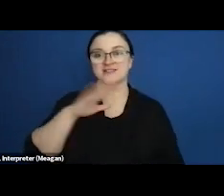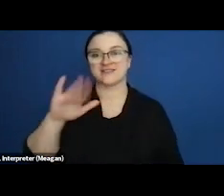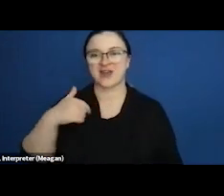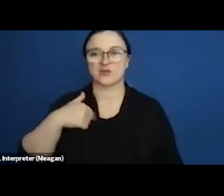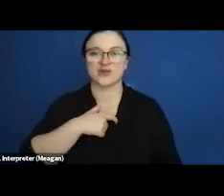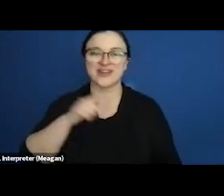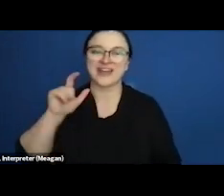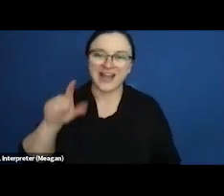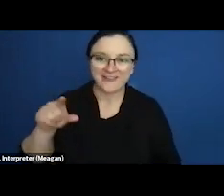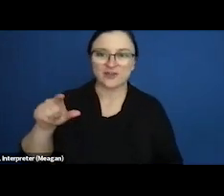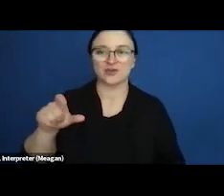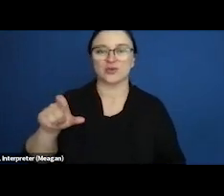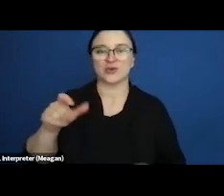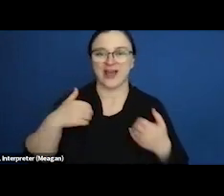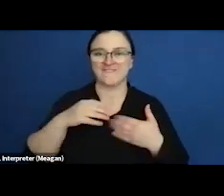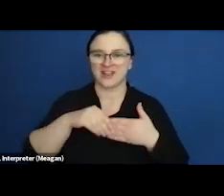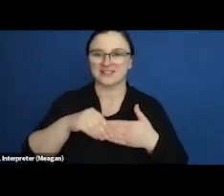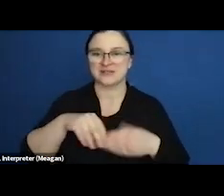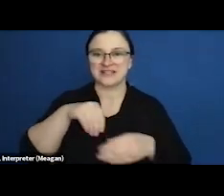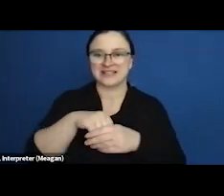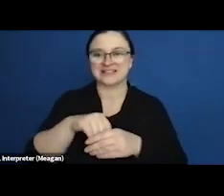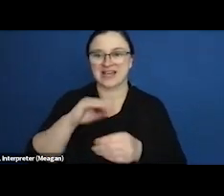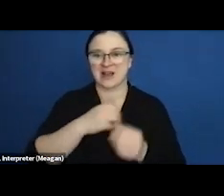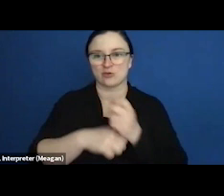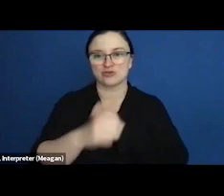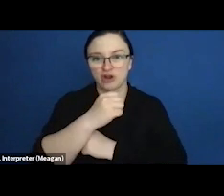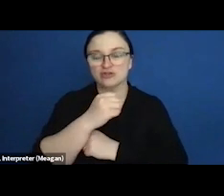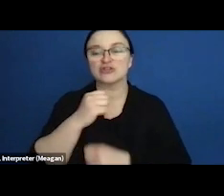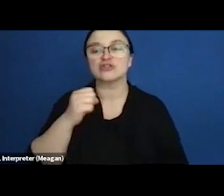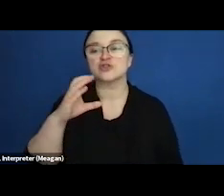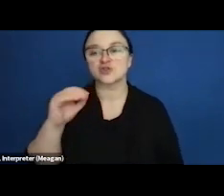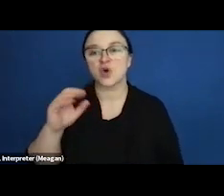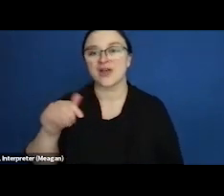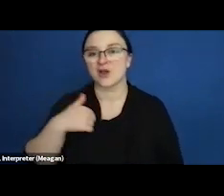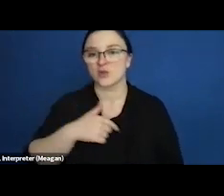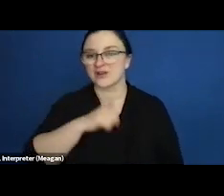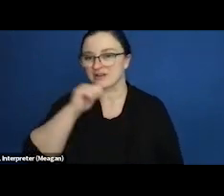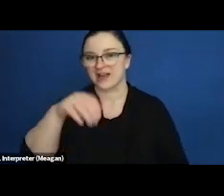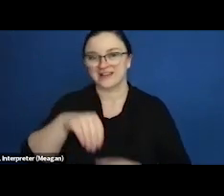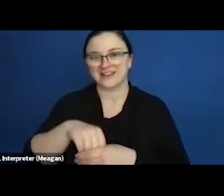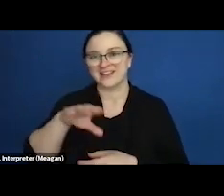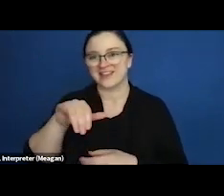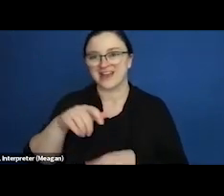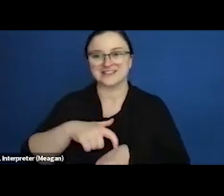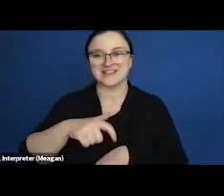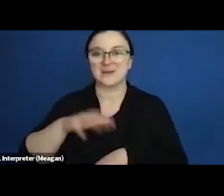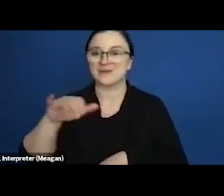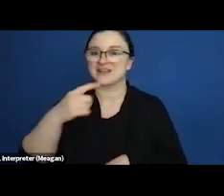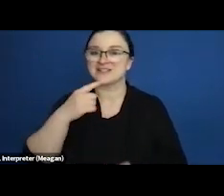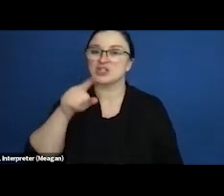within our service delivery structure, right? So then that we're no longer in the space in time where it's you must just come to...